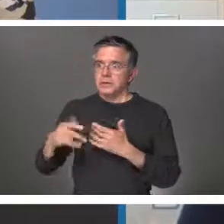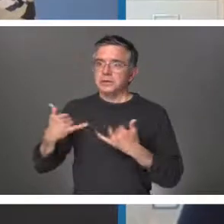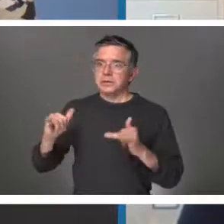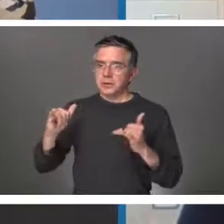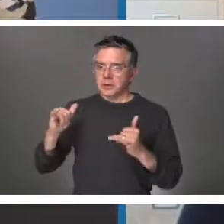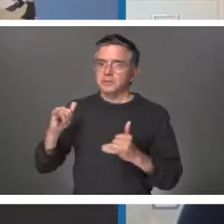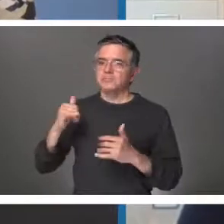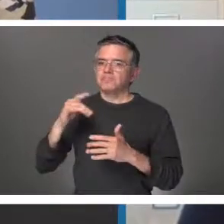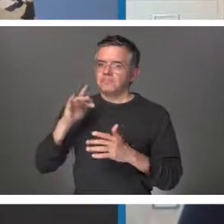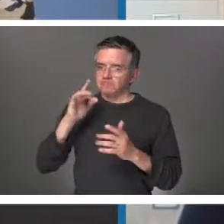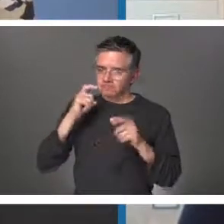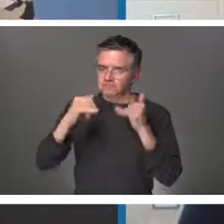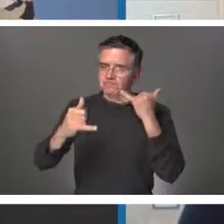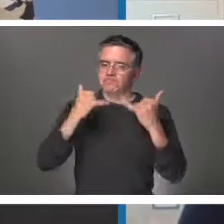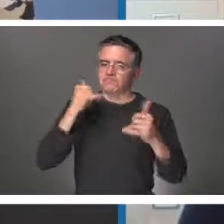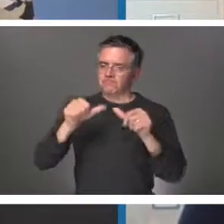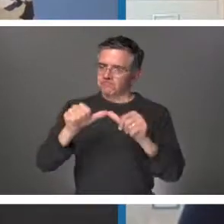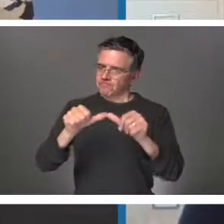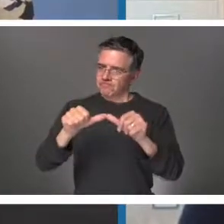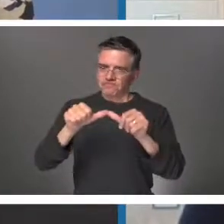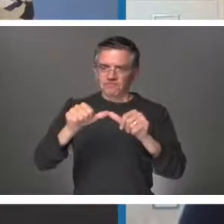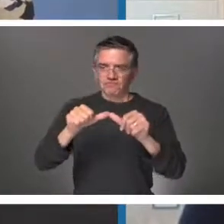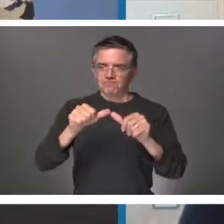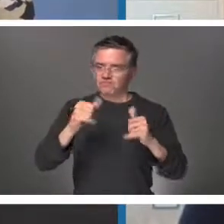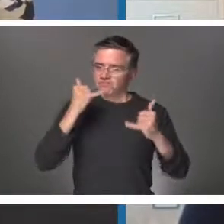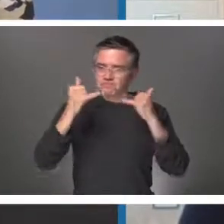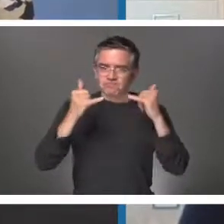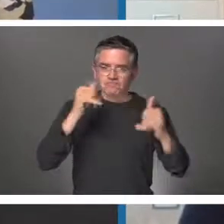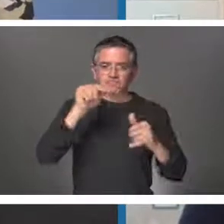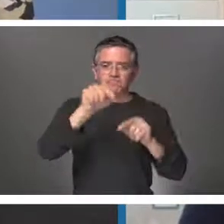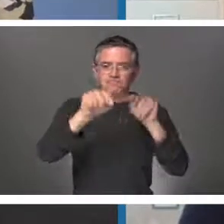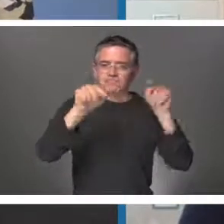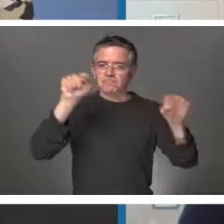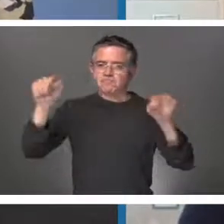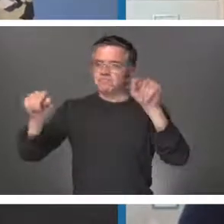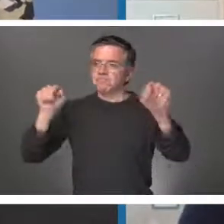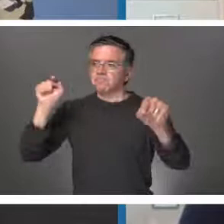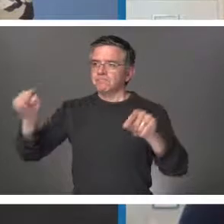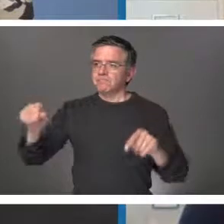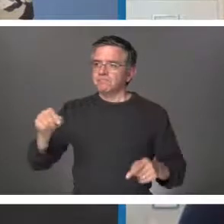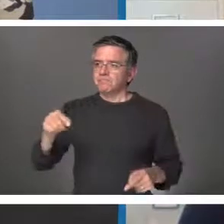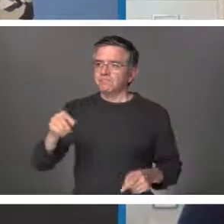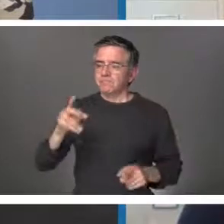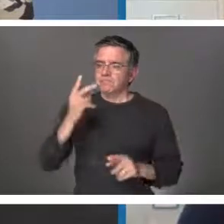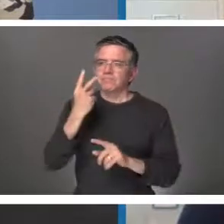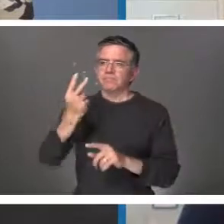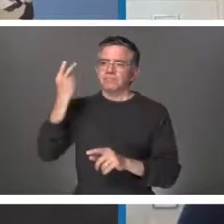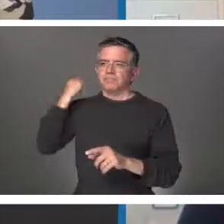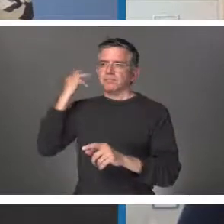and what we're finding is in the beginning, it was like a third of the people had already been vaccinated,